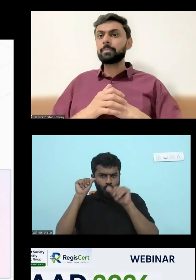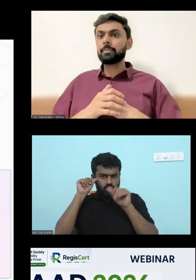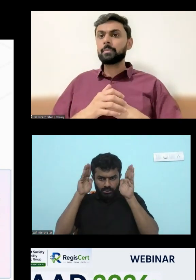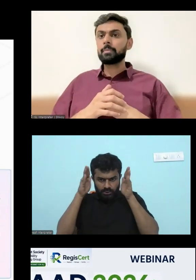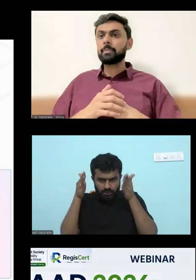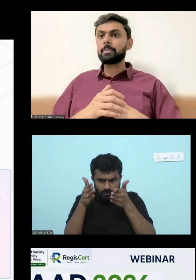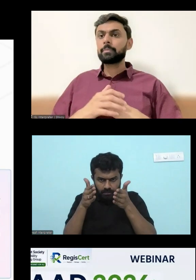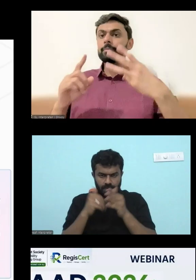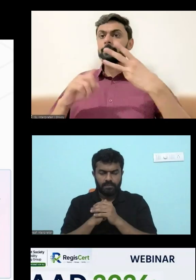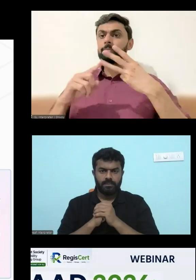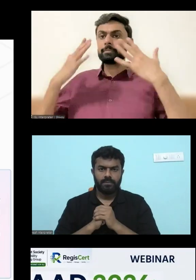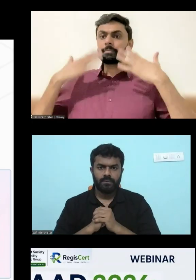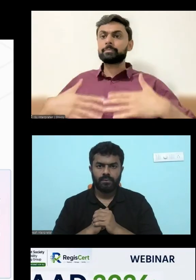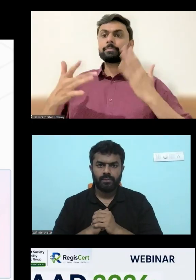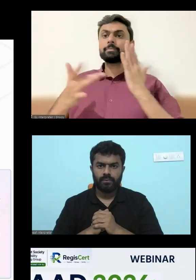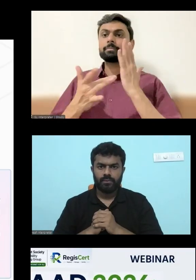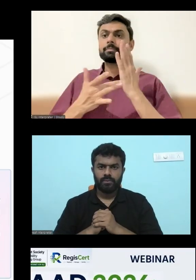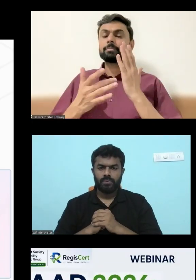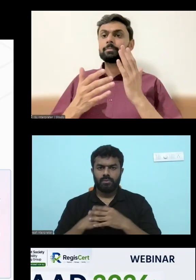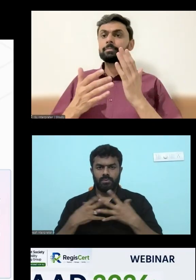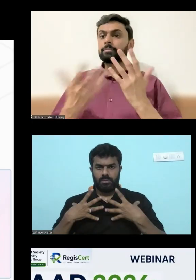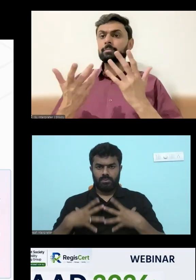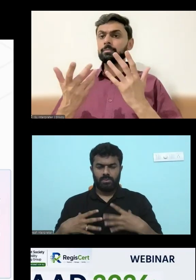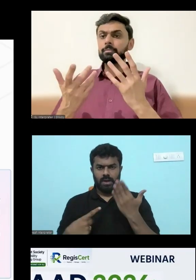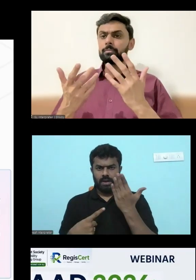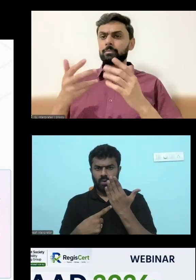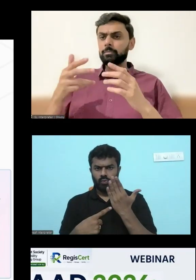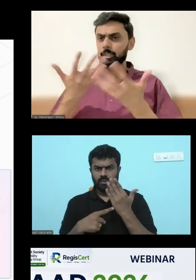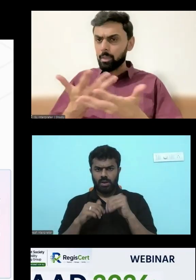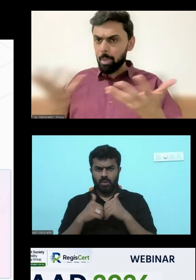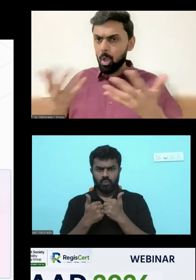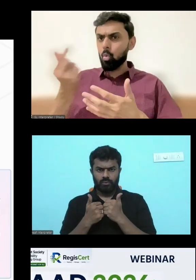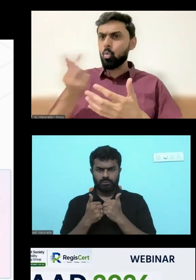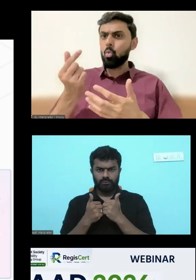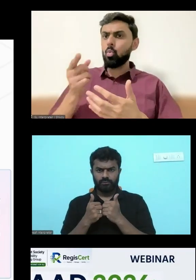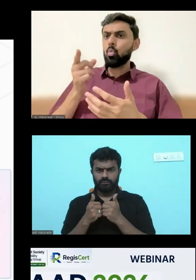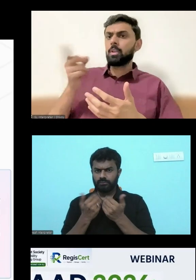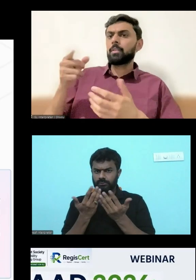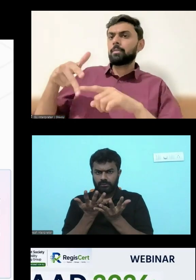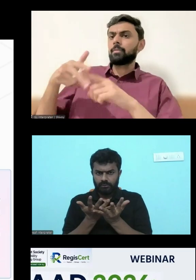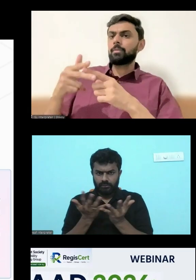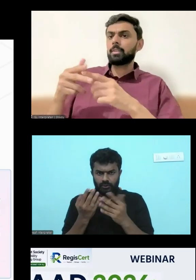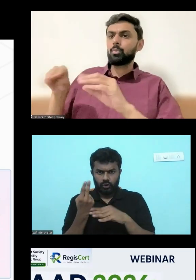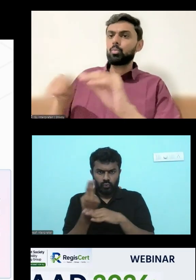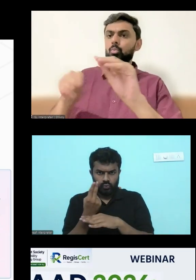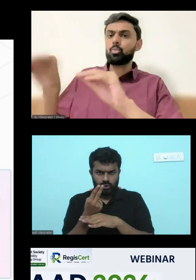Some disabilities require some hardware and modified input devices to navigate to the digital curriculum.